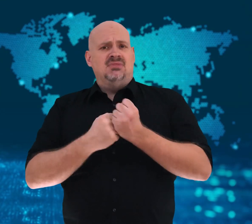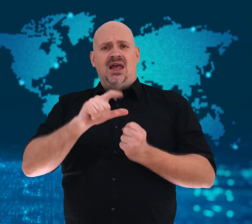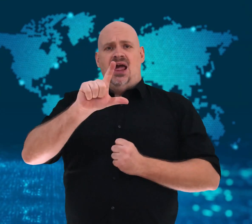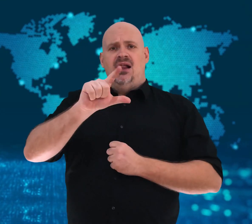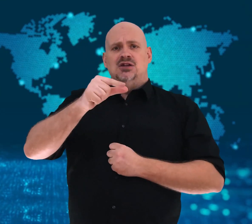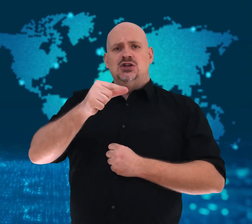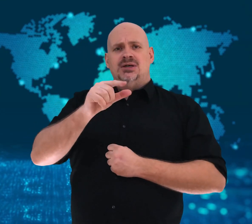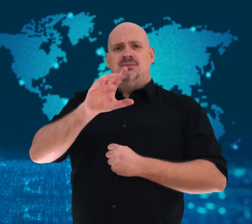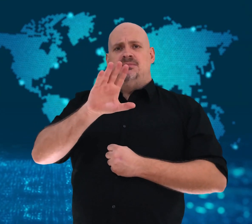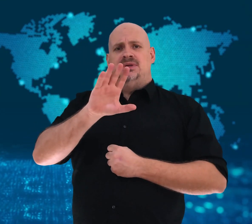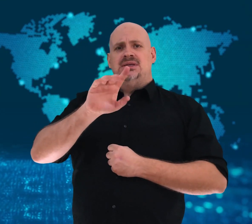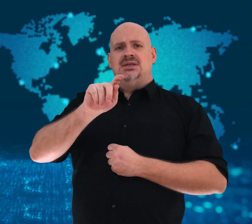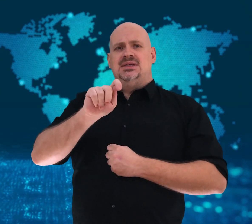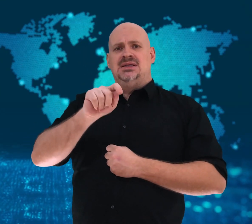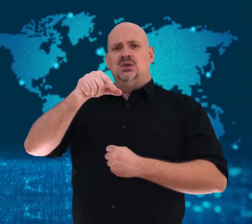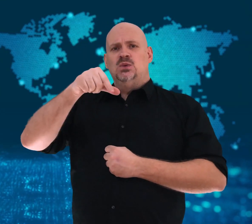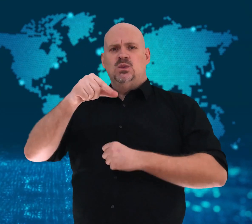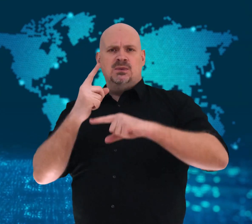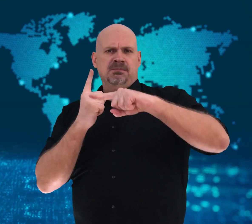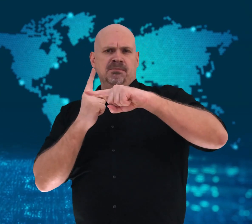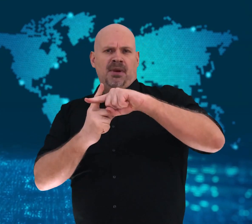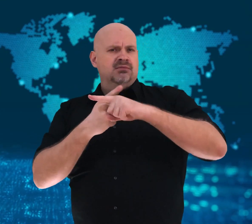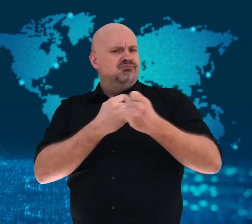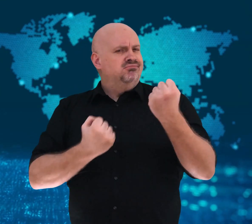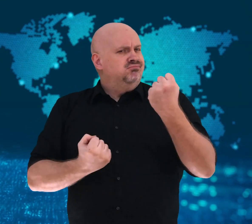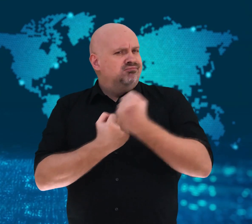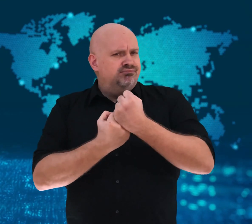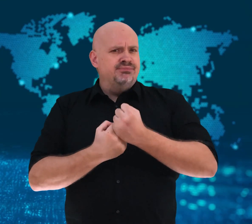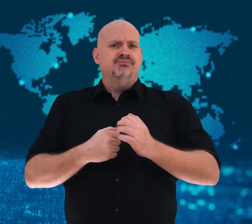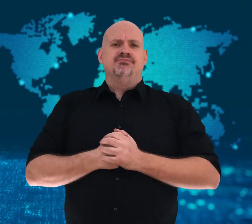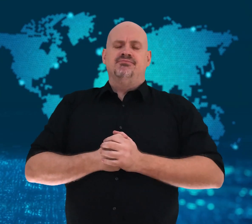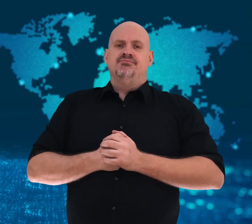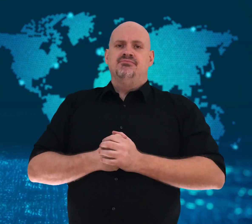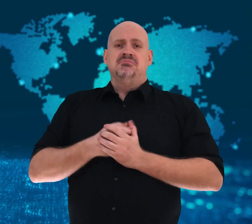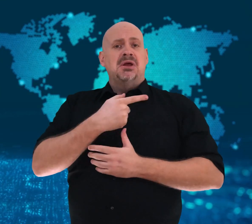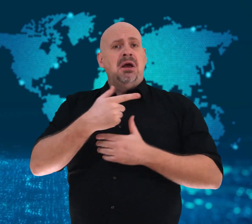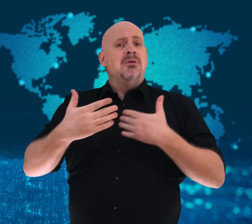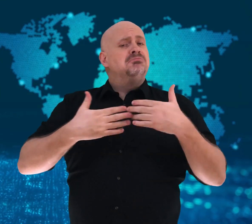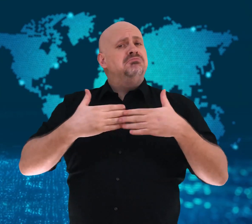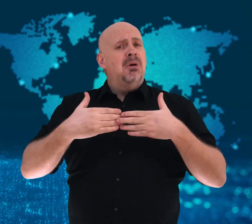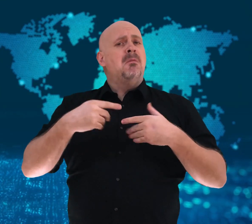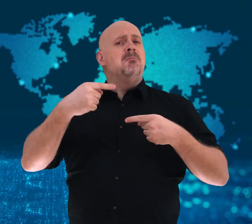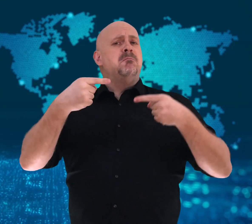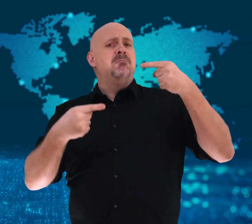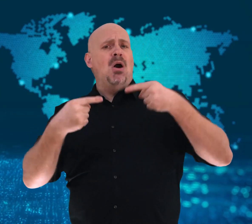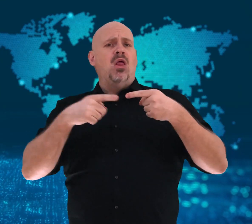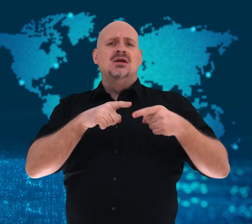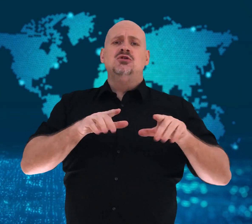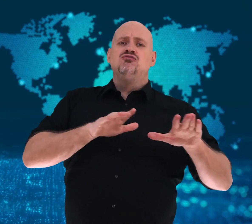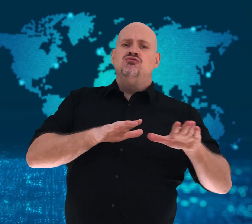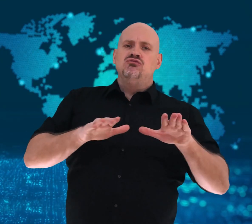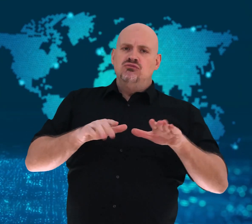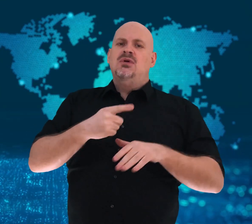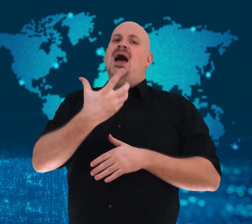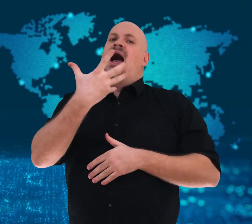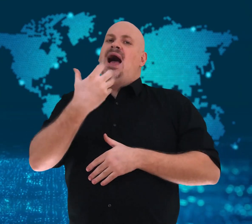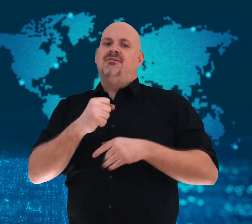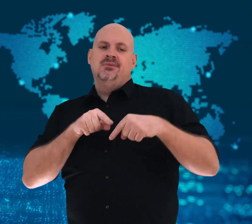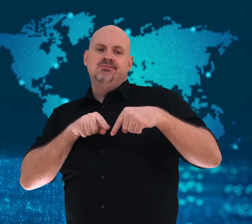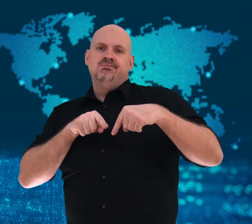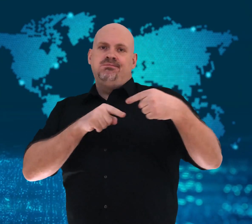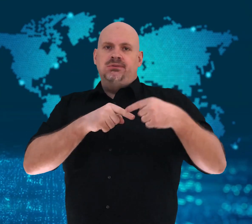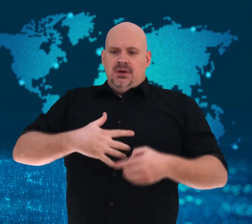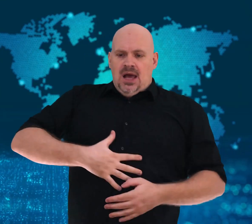she has stood against abortion legislation in the EU and has been